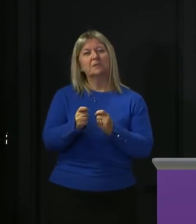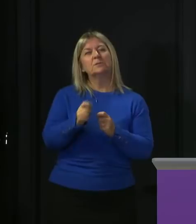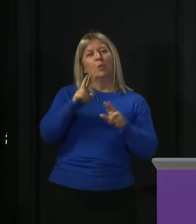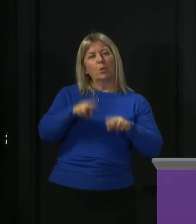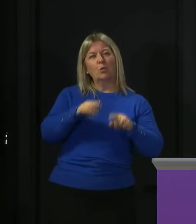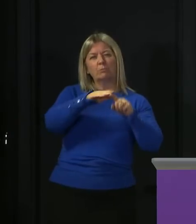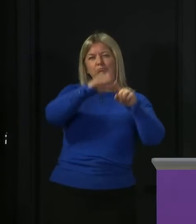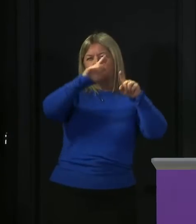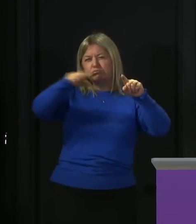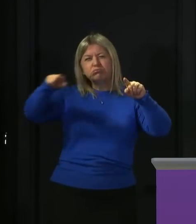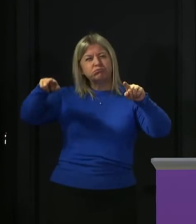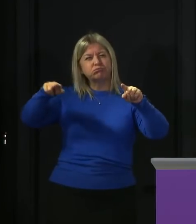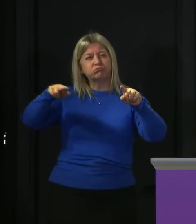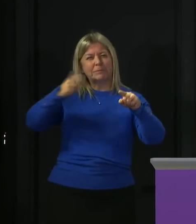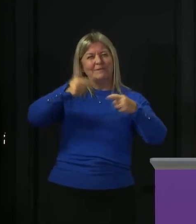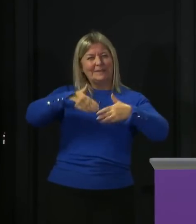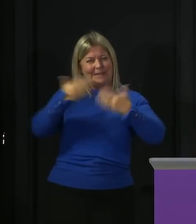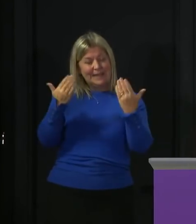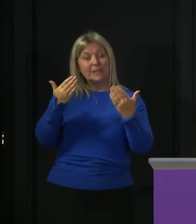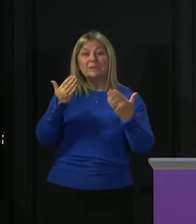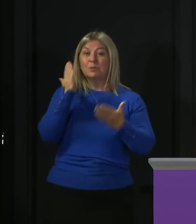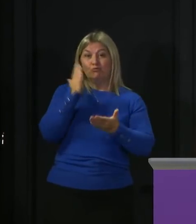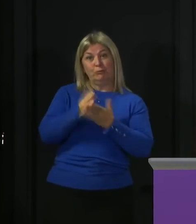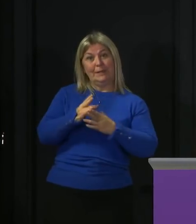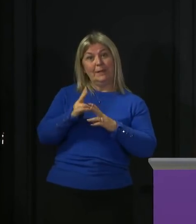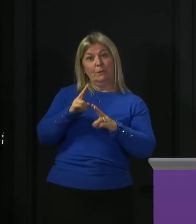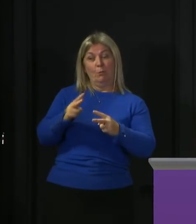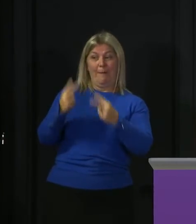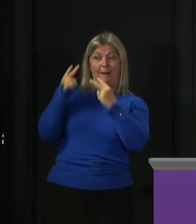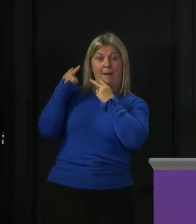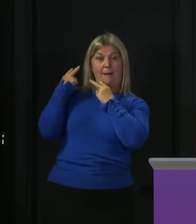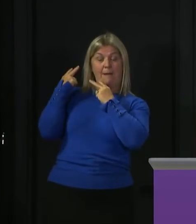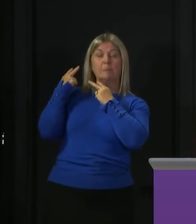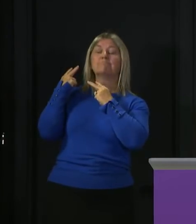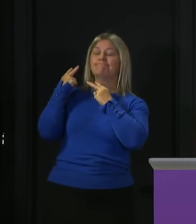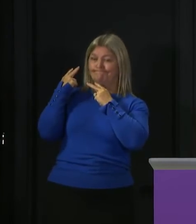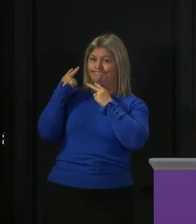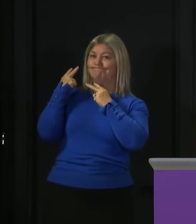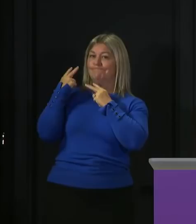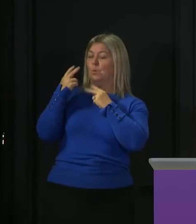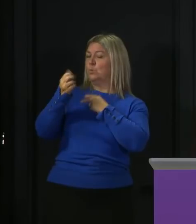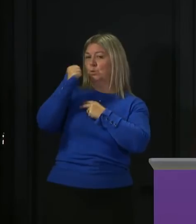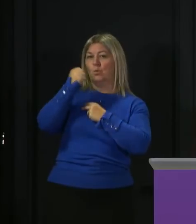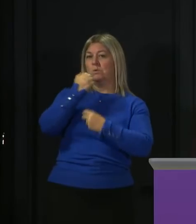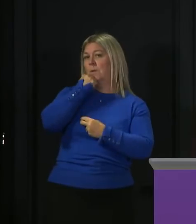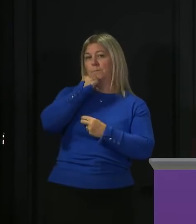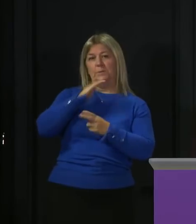over the past couple weeks tell us that COVID is on the rise. And they also tell us, as I've been